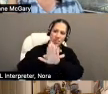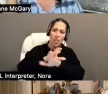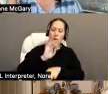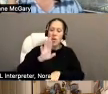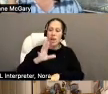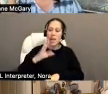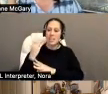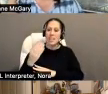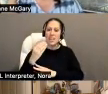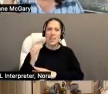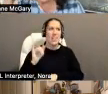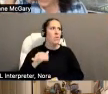Oh, that would have been smart. No, I did!